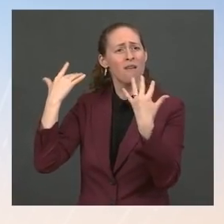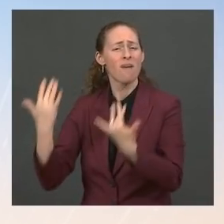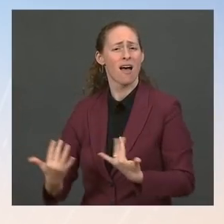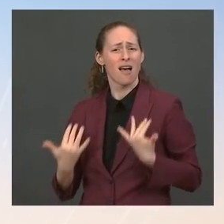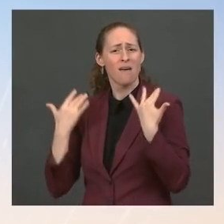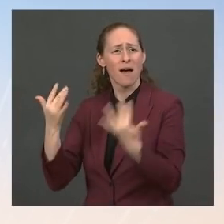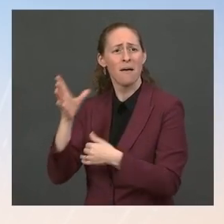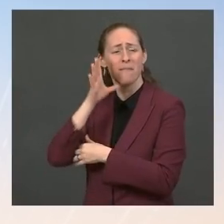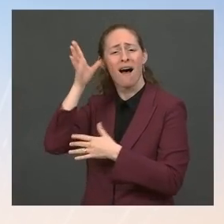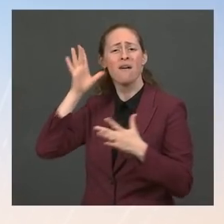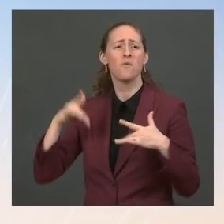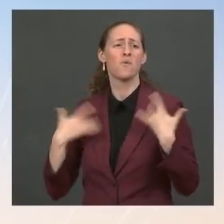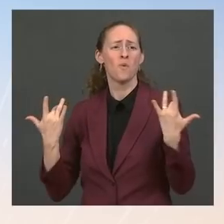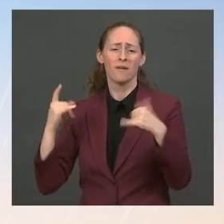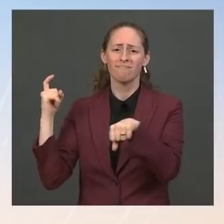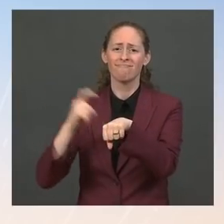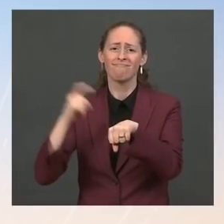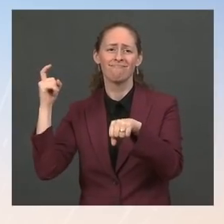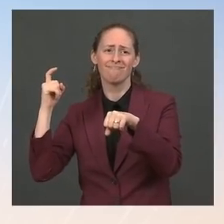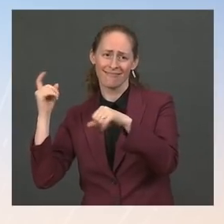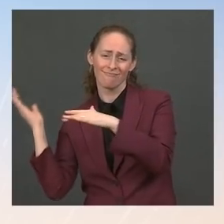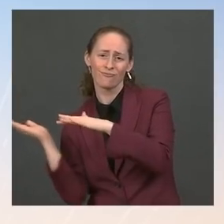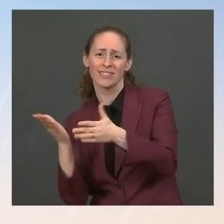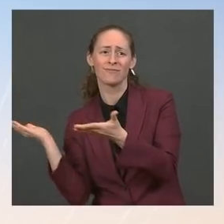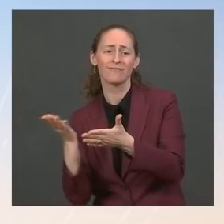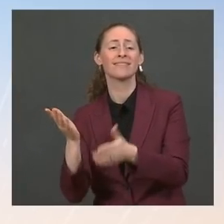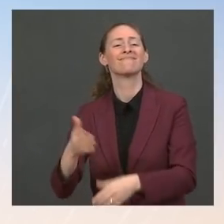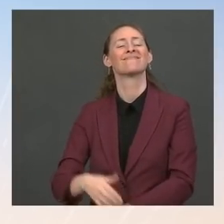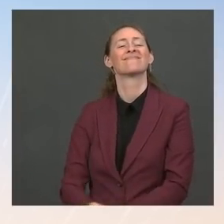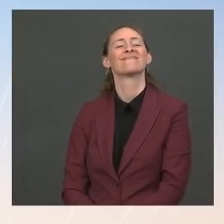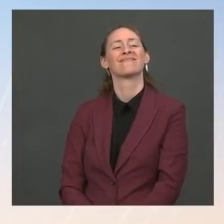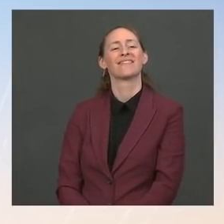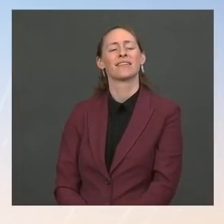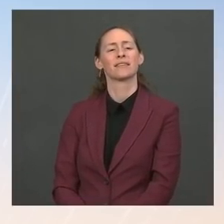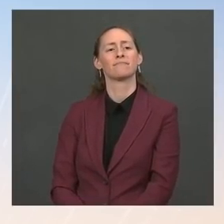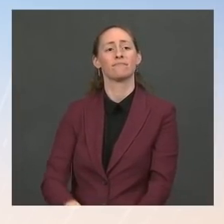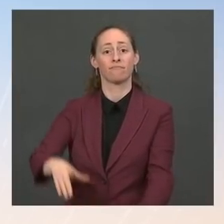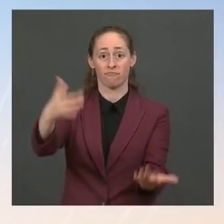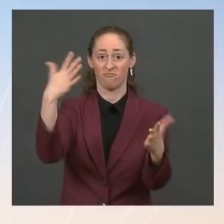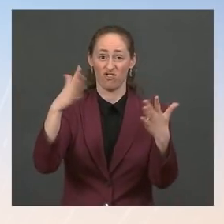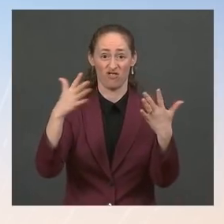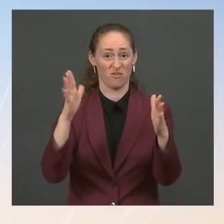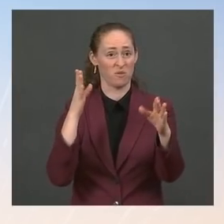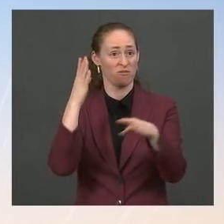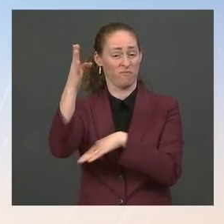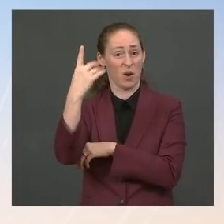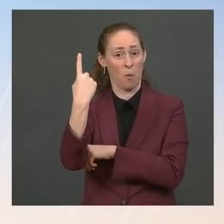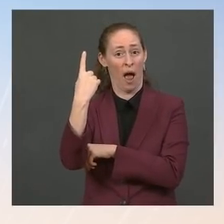and 700,000 additional appointments are already scheduled through pharmacies alone. That doesn't obviously track everybody,